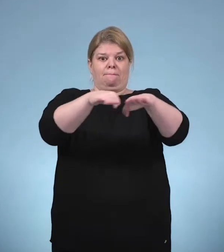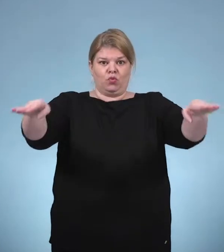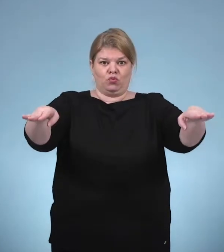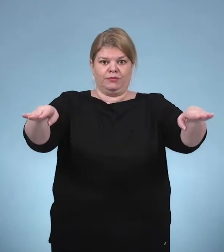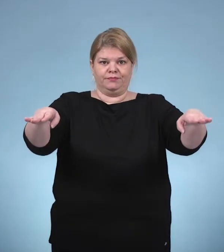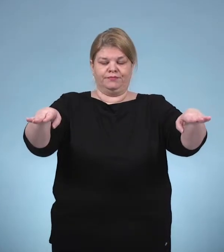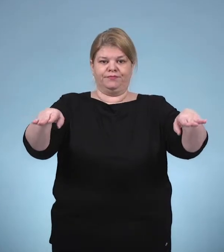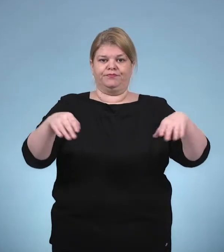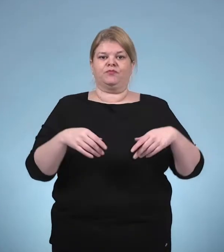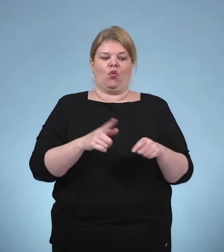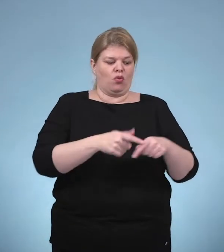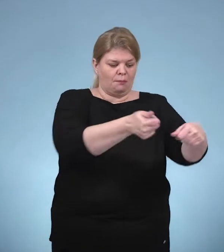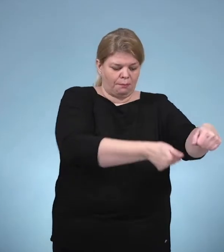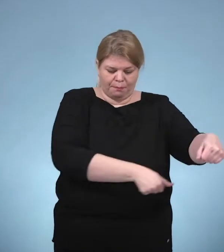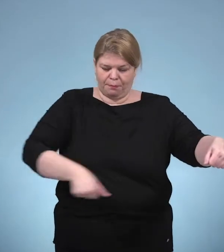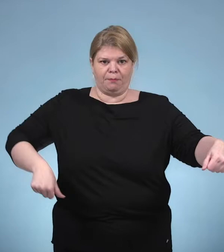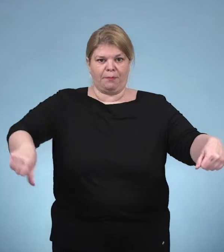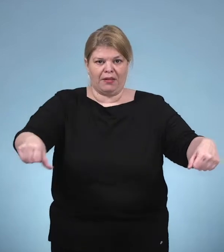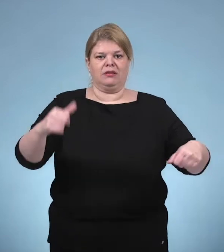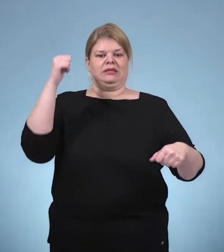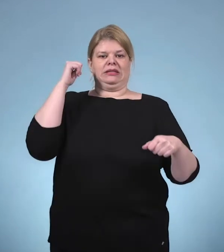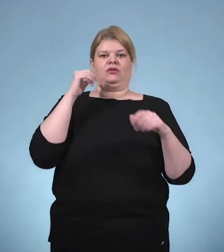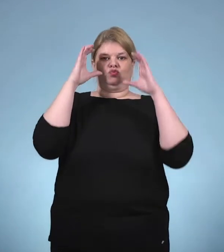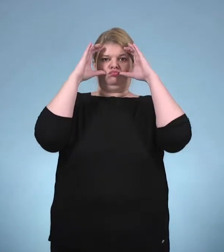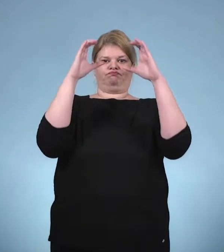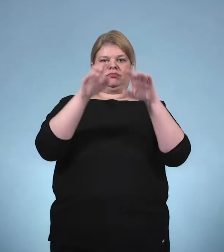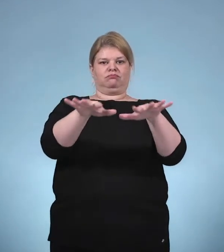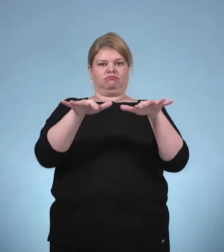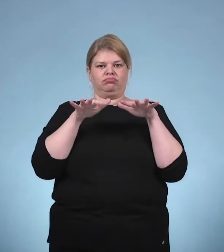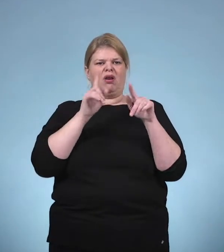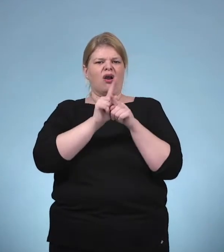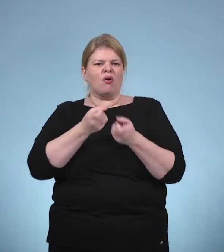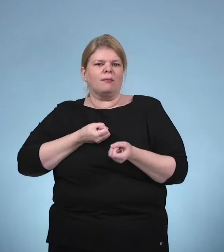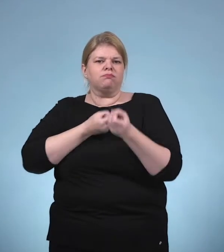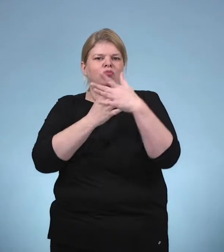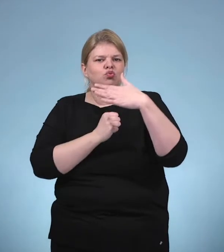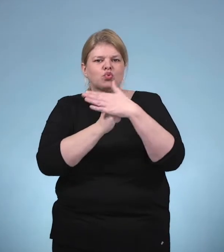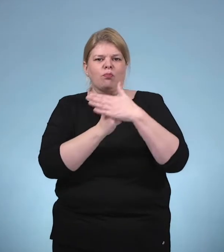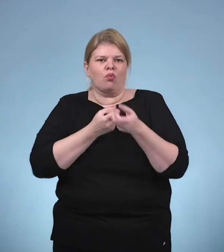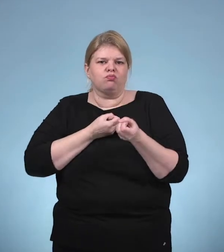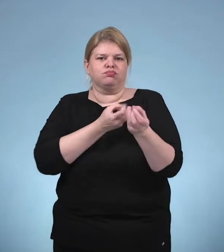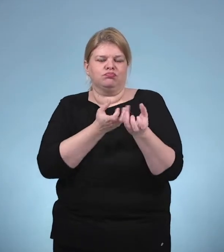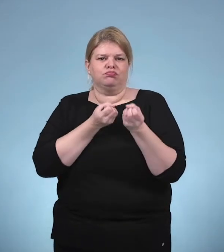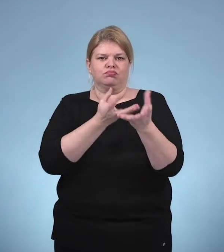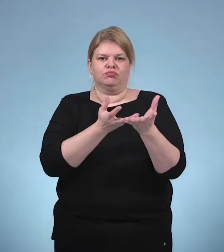You can mark the stage with tape. Before the curtain goes up, here are a few important notes on the procedure: